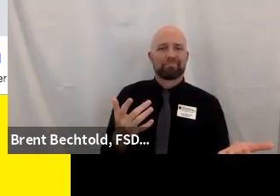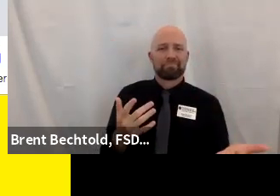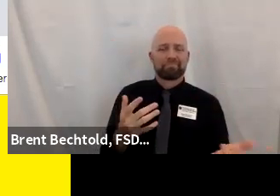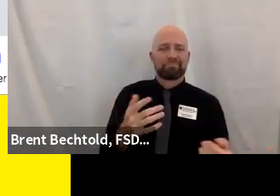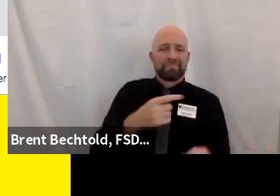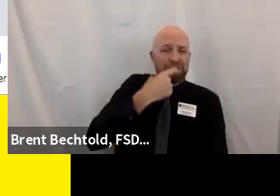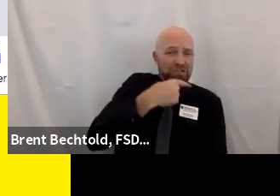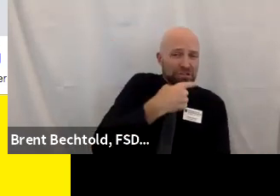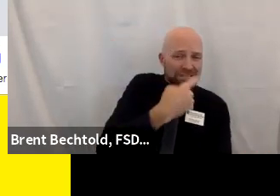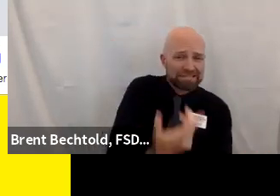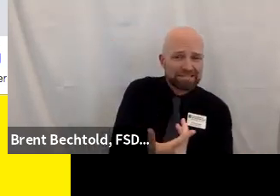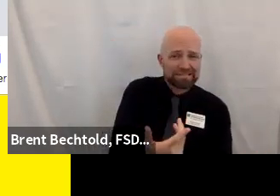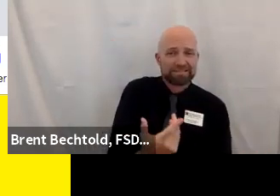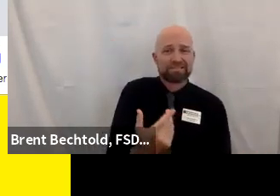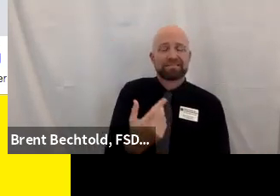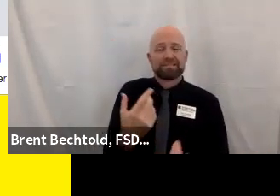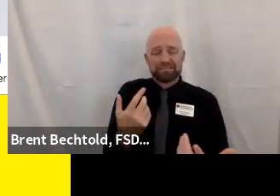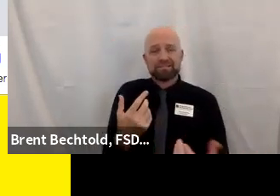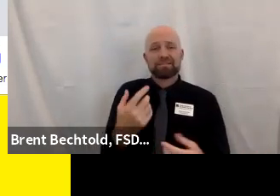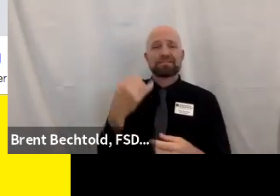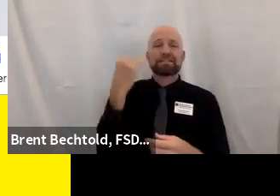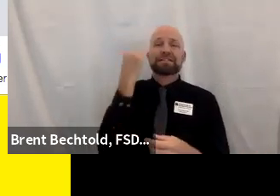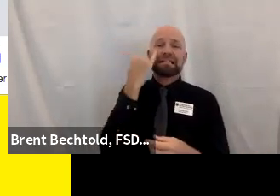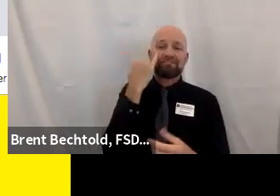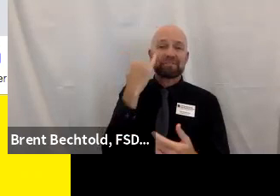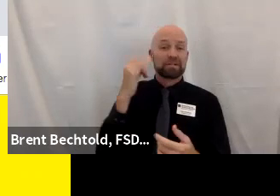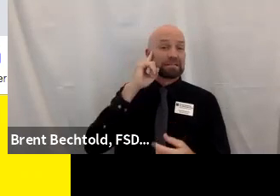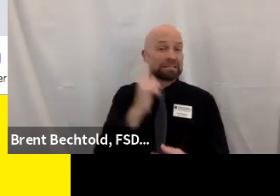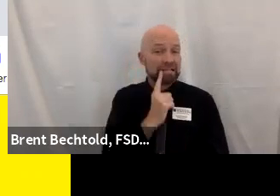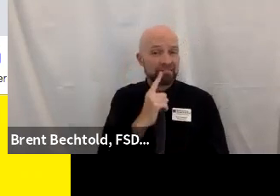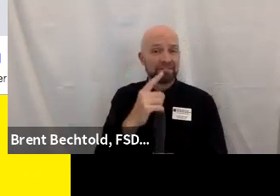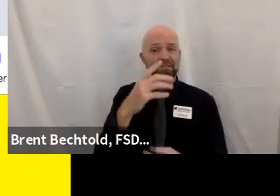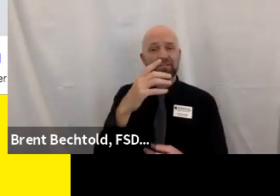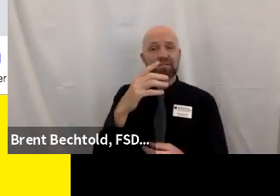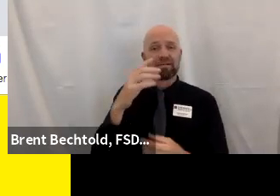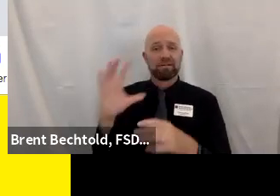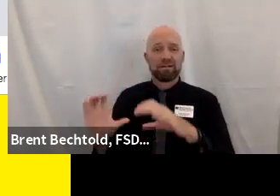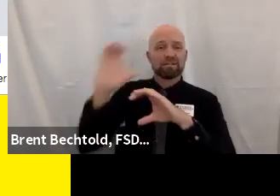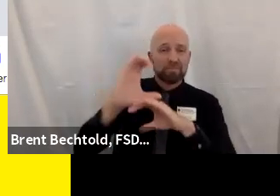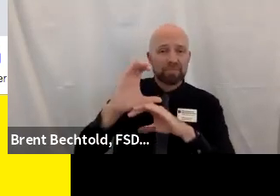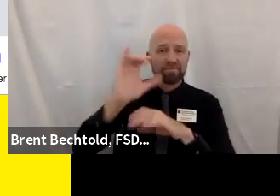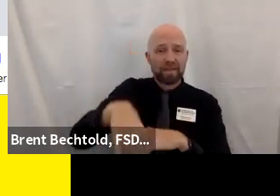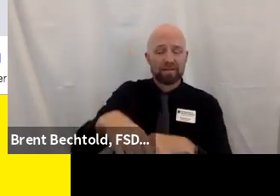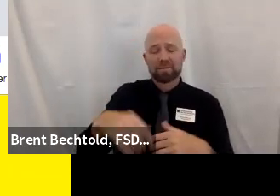with a 30 million word gap. Some hearing students arrive to school that far behind. So then if you think about our deaf and